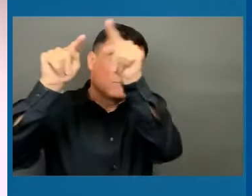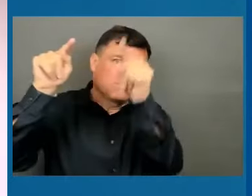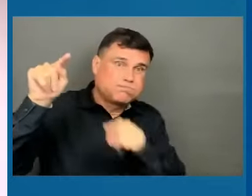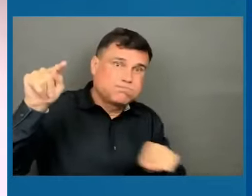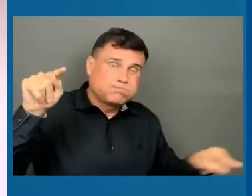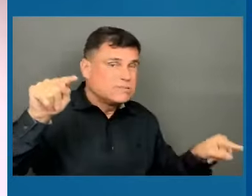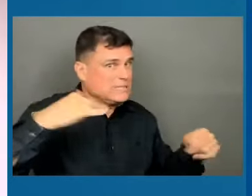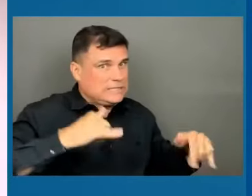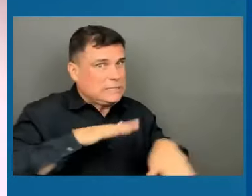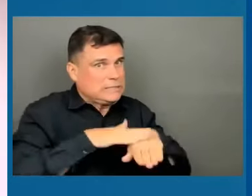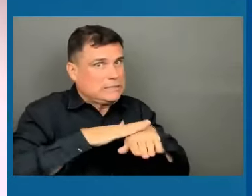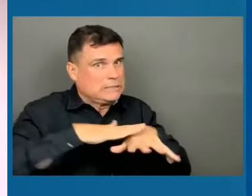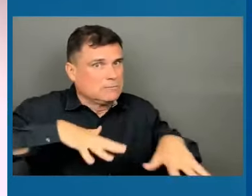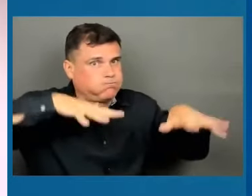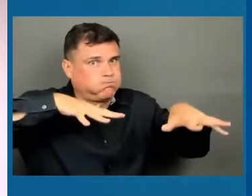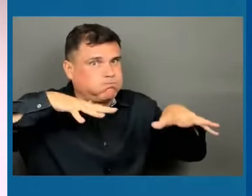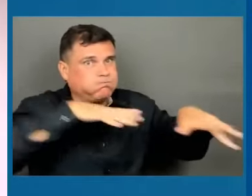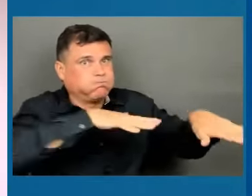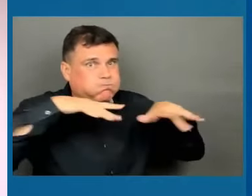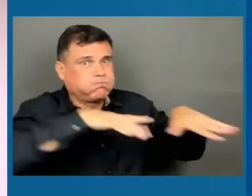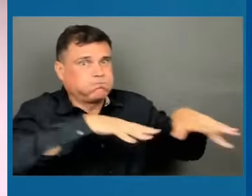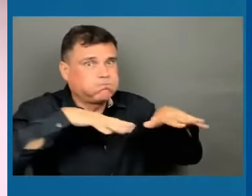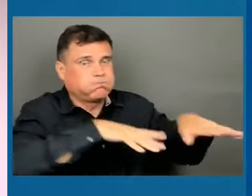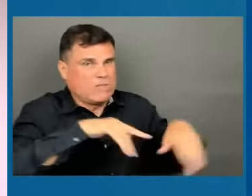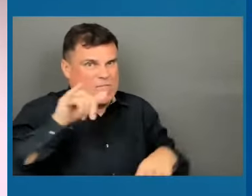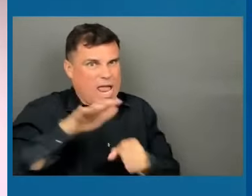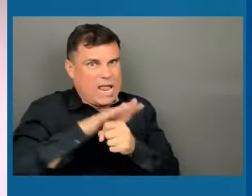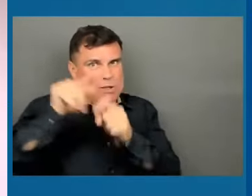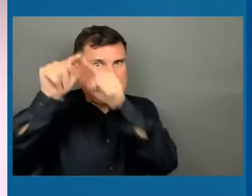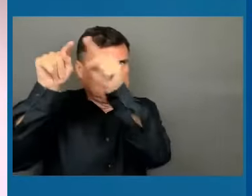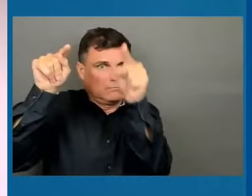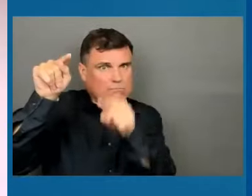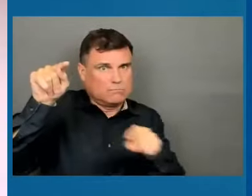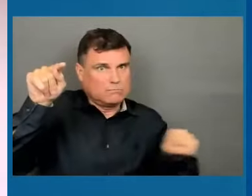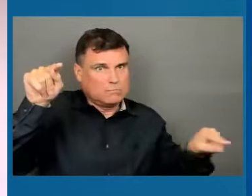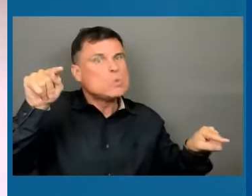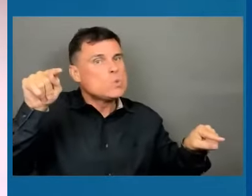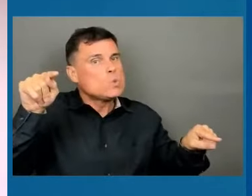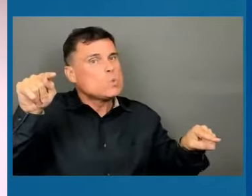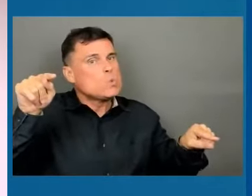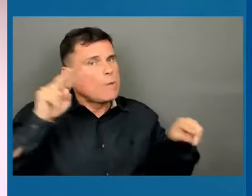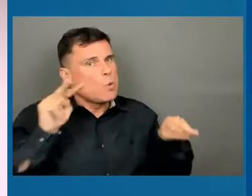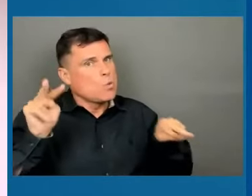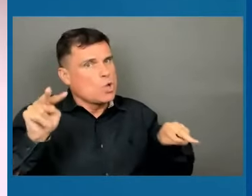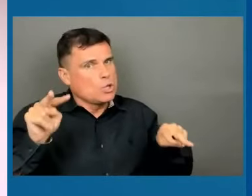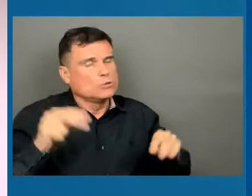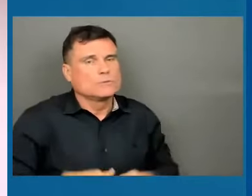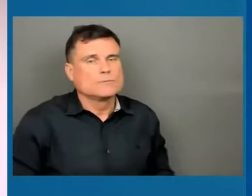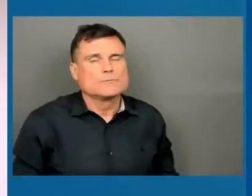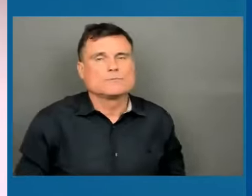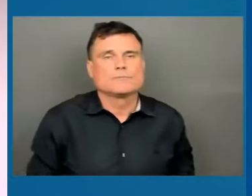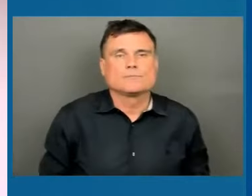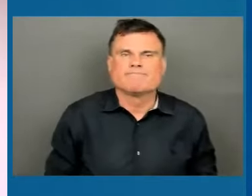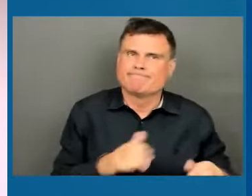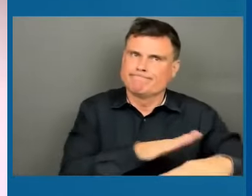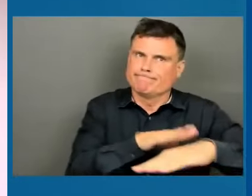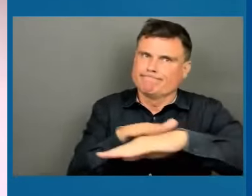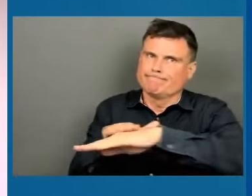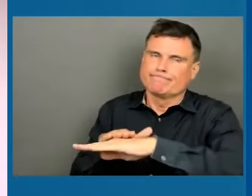piece. The river forecast center is continuing to monitor and assess weather, snow